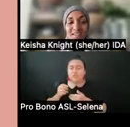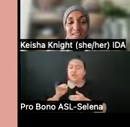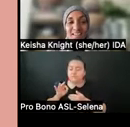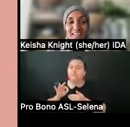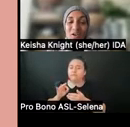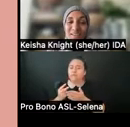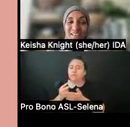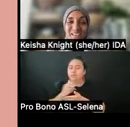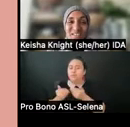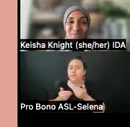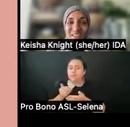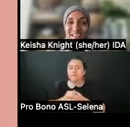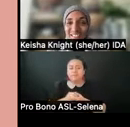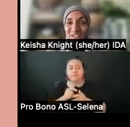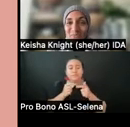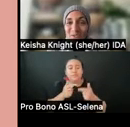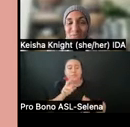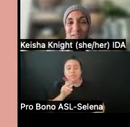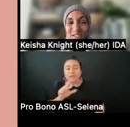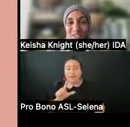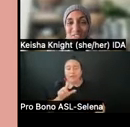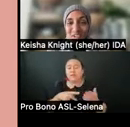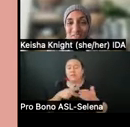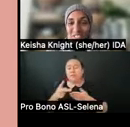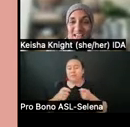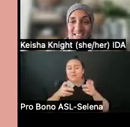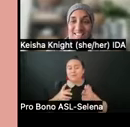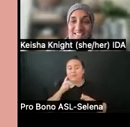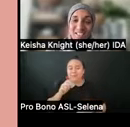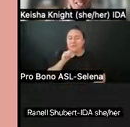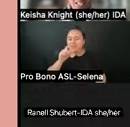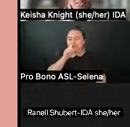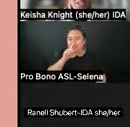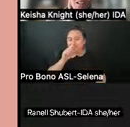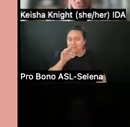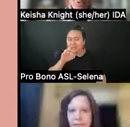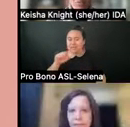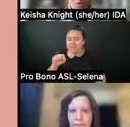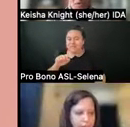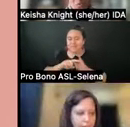And now I will pass its on to Ranell, our program manager to take a little bit more about the work